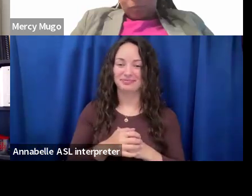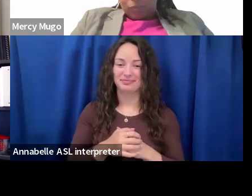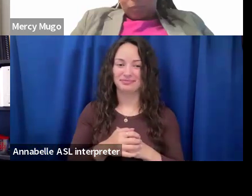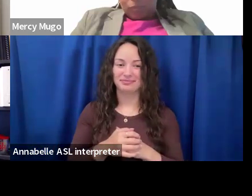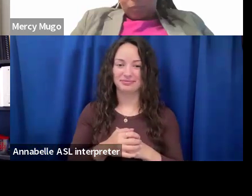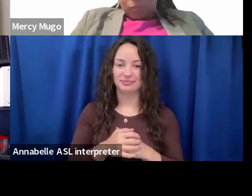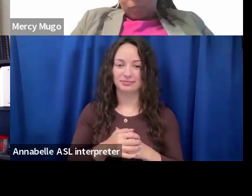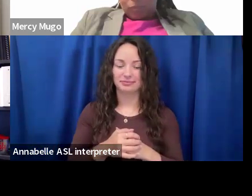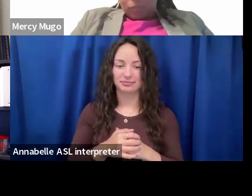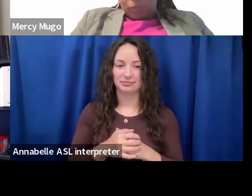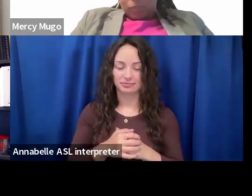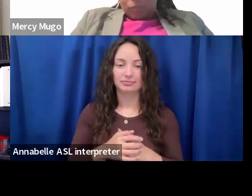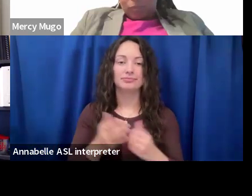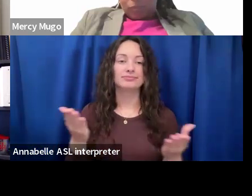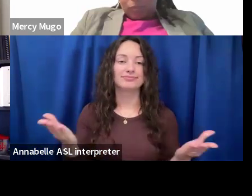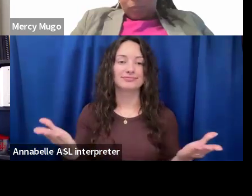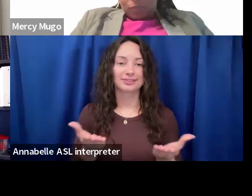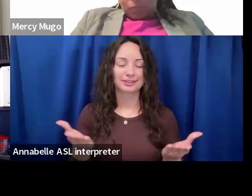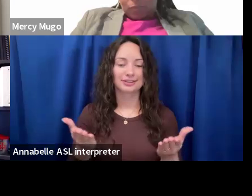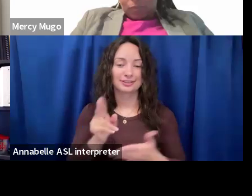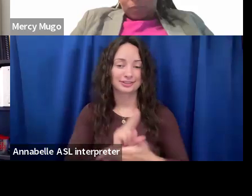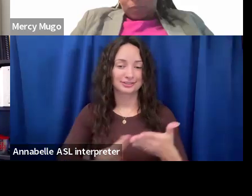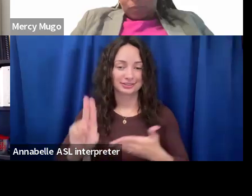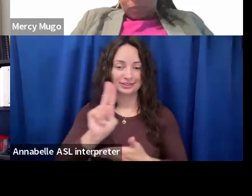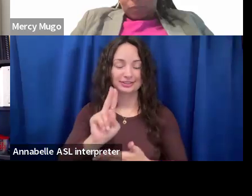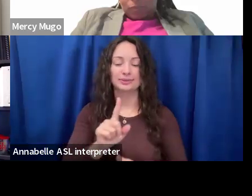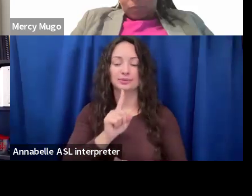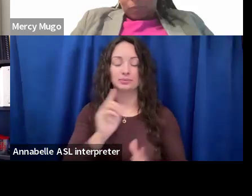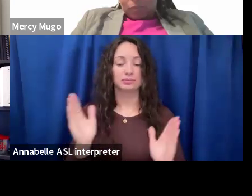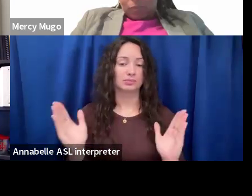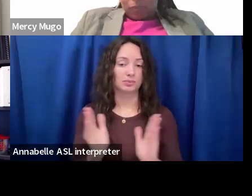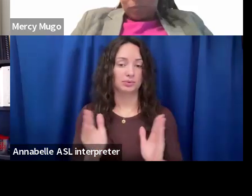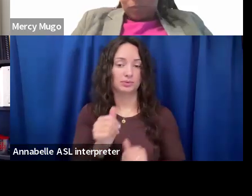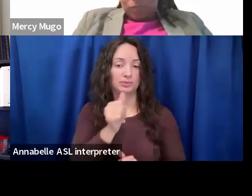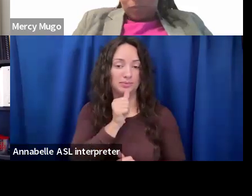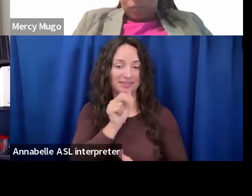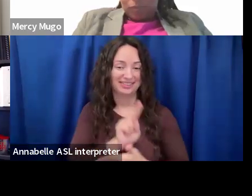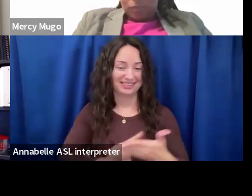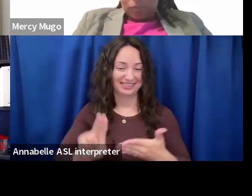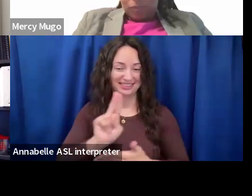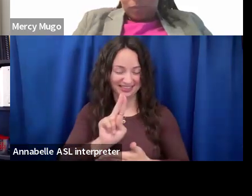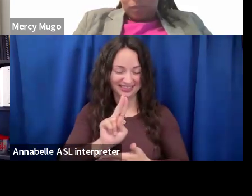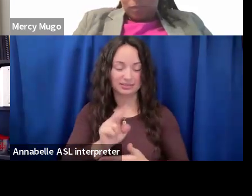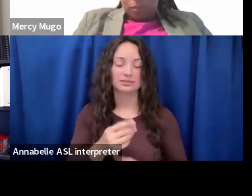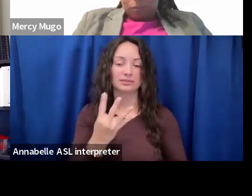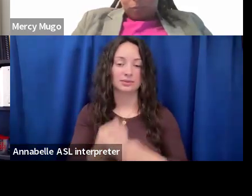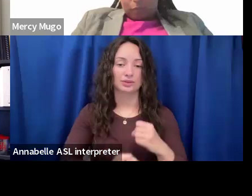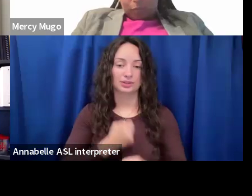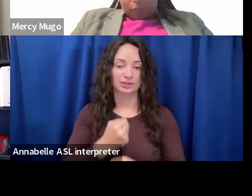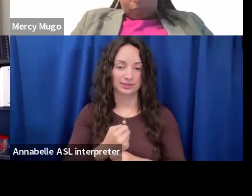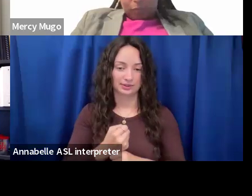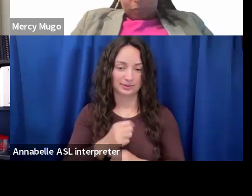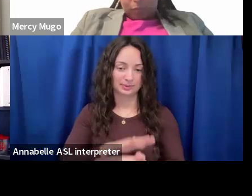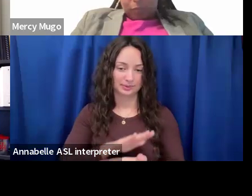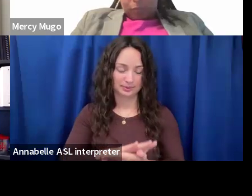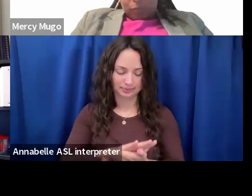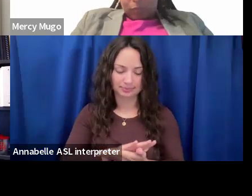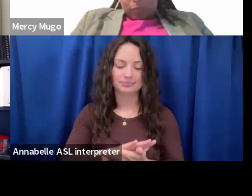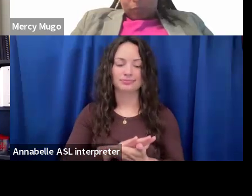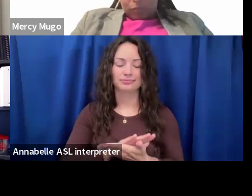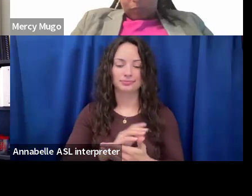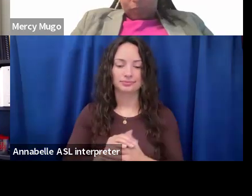Siena Heights University is a very small private university, it is a four year institution and our